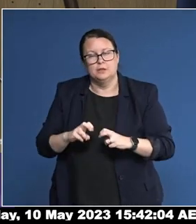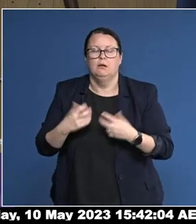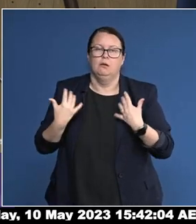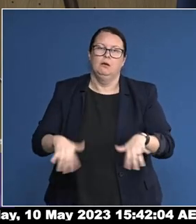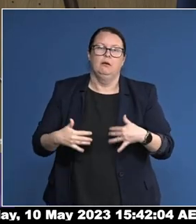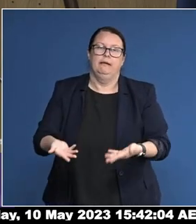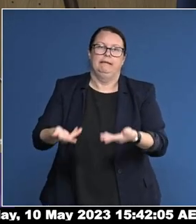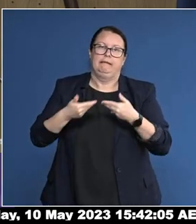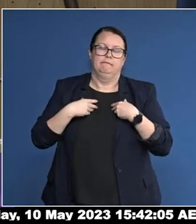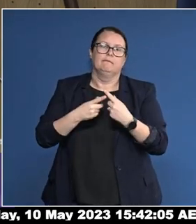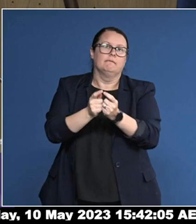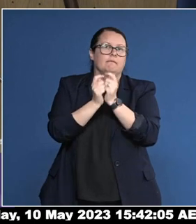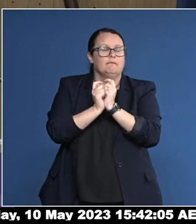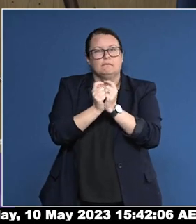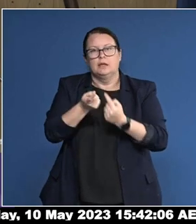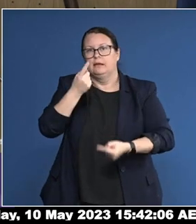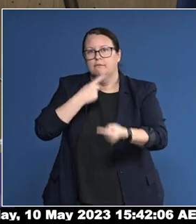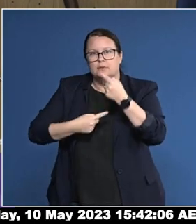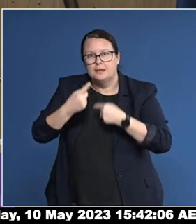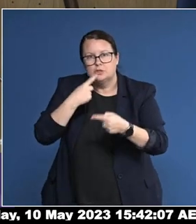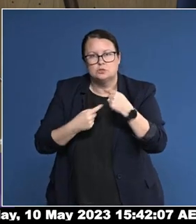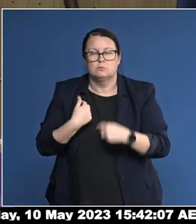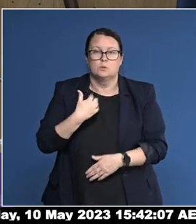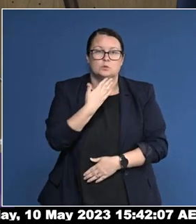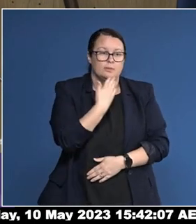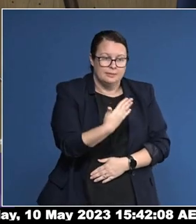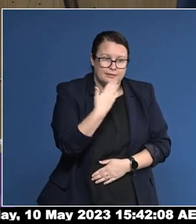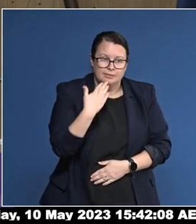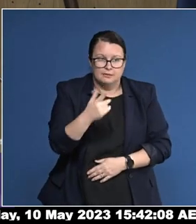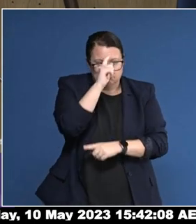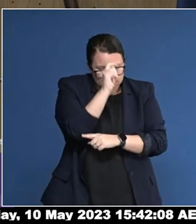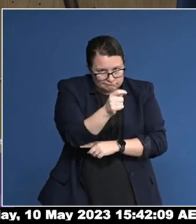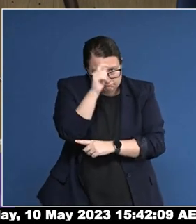to the hearing. We would like to thank them all personally for their contribution.